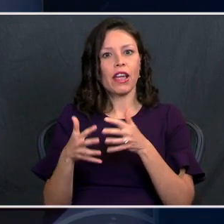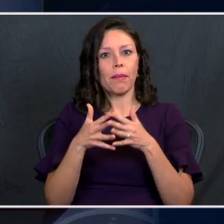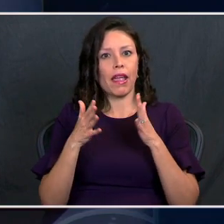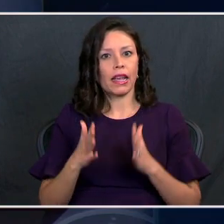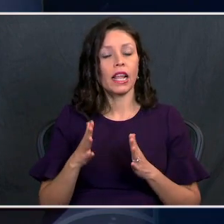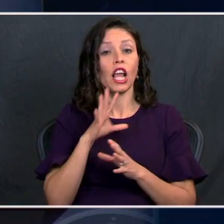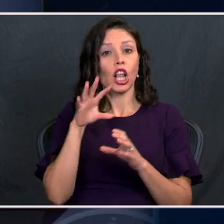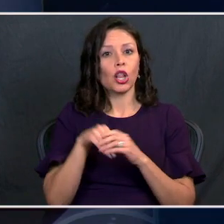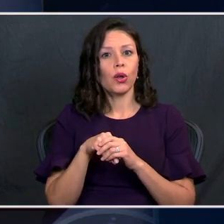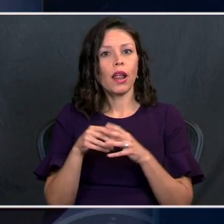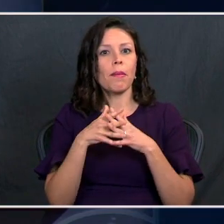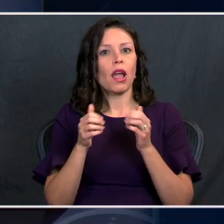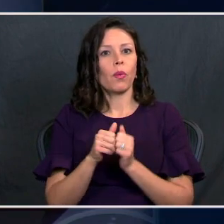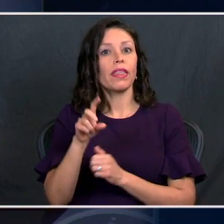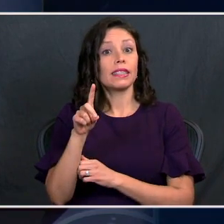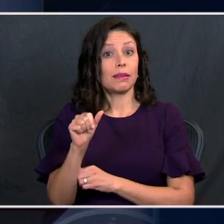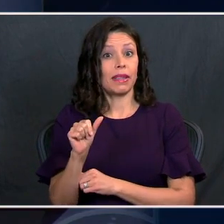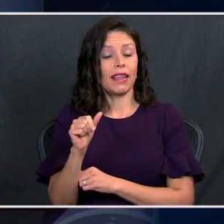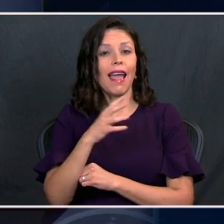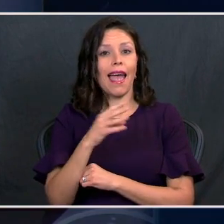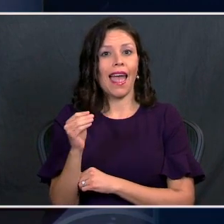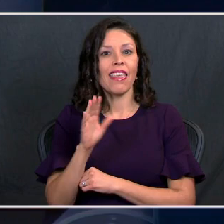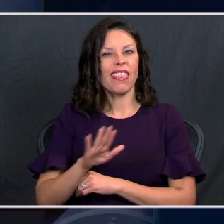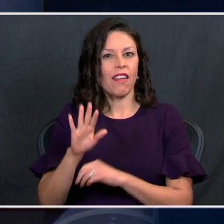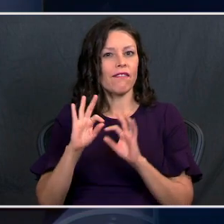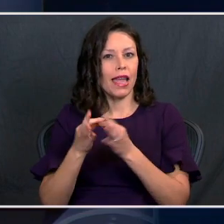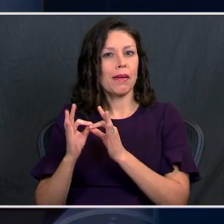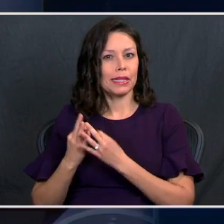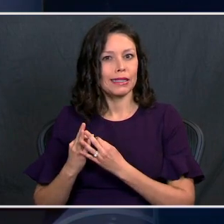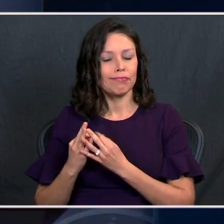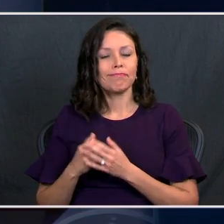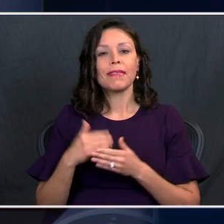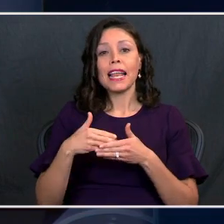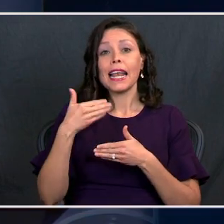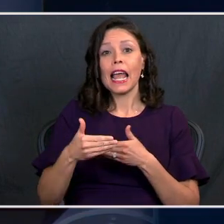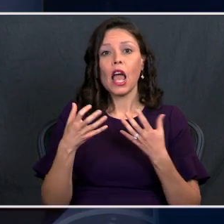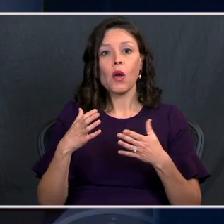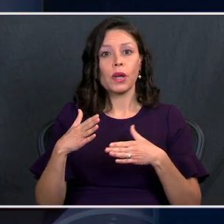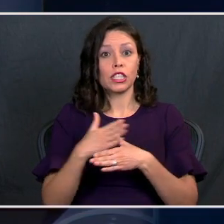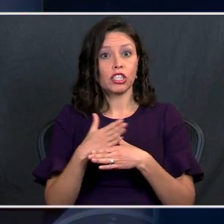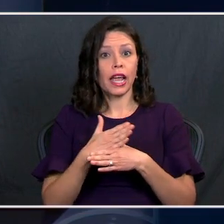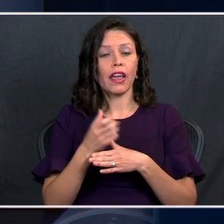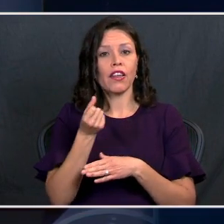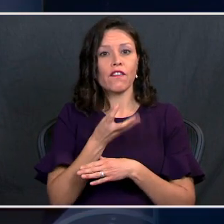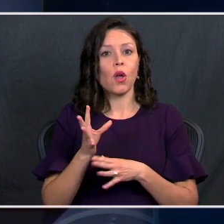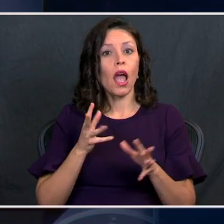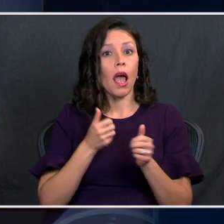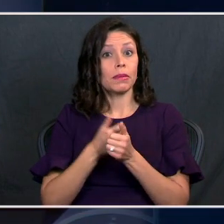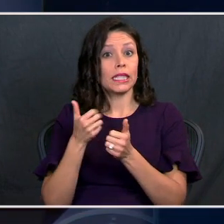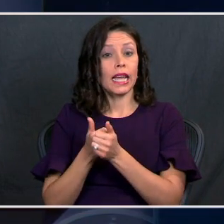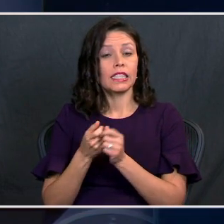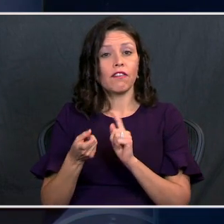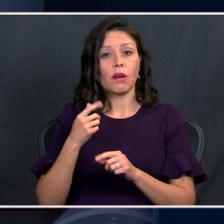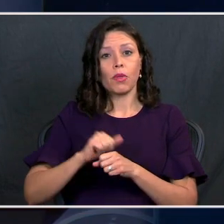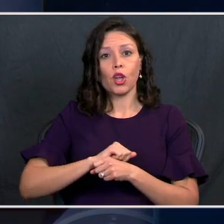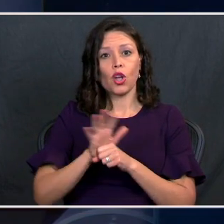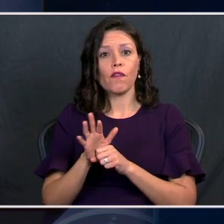including Americans with disabilities and their families. Next, I wanted to share a few updates from the COVID response team.